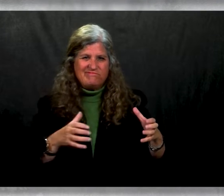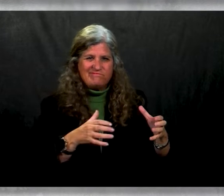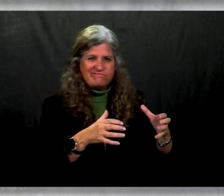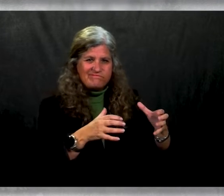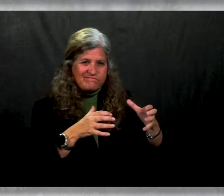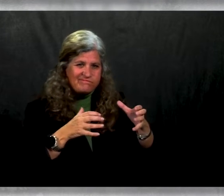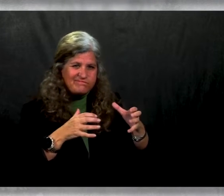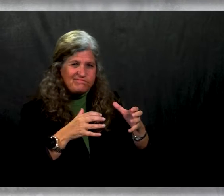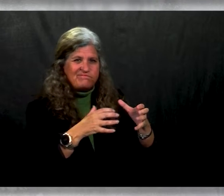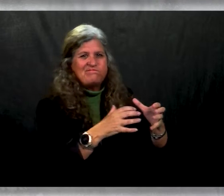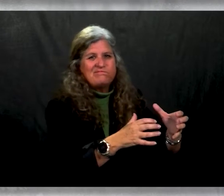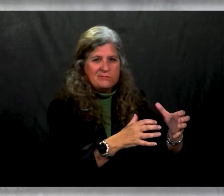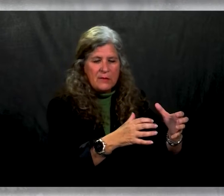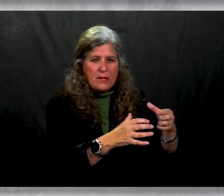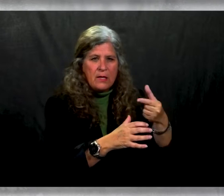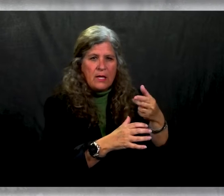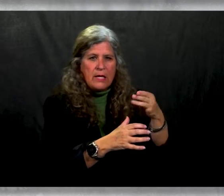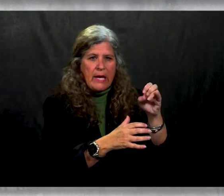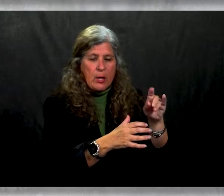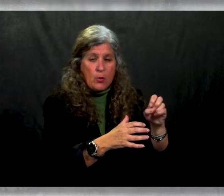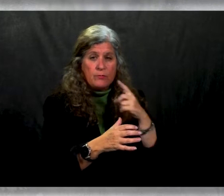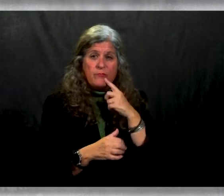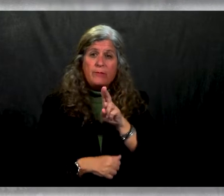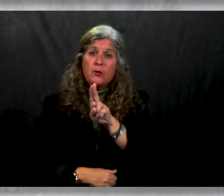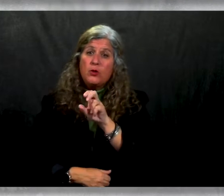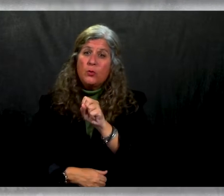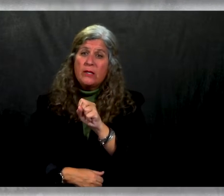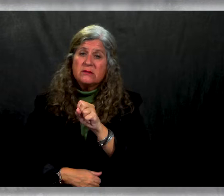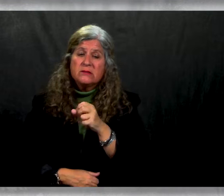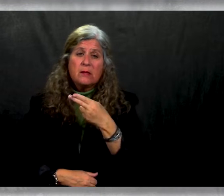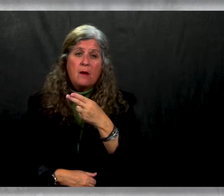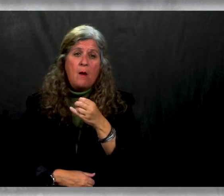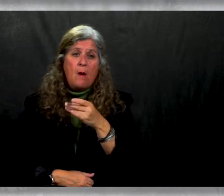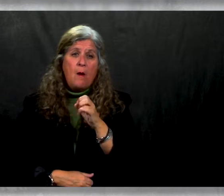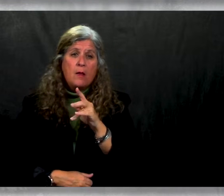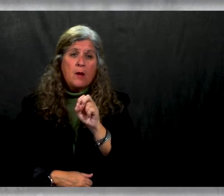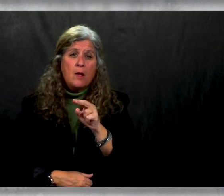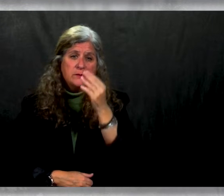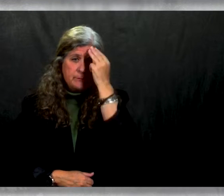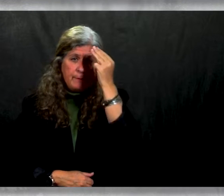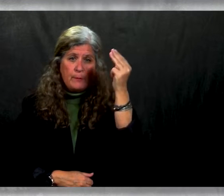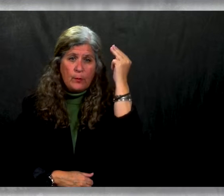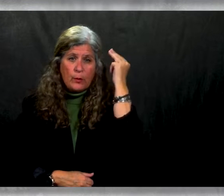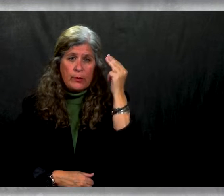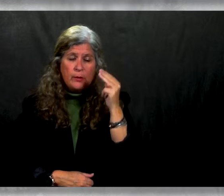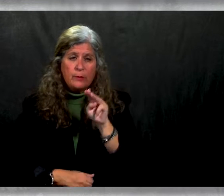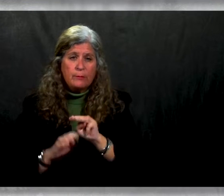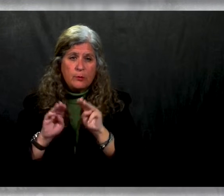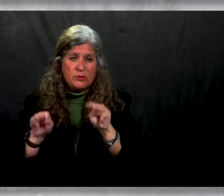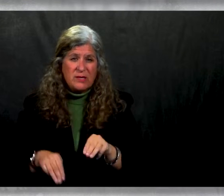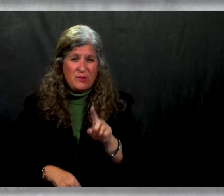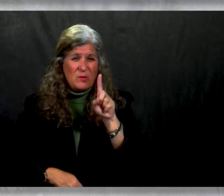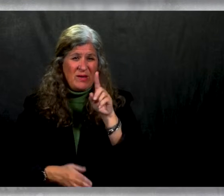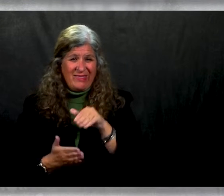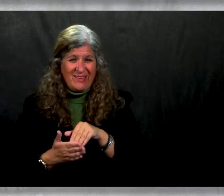According to the United States Holocaust Memorial Museum, Germans established at least 1,143 ghettos